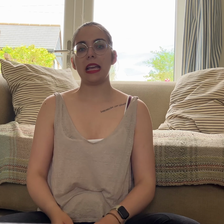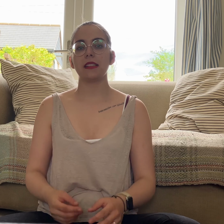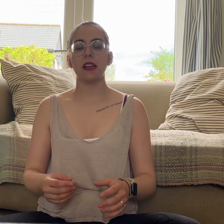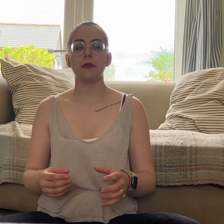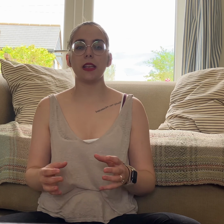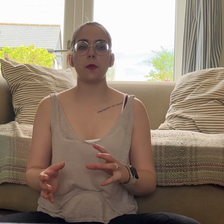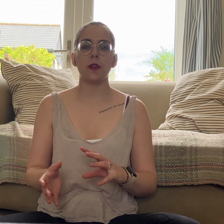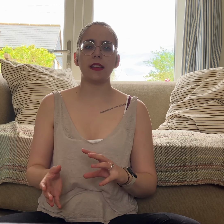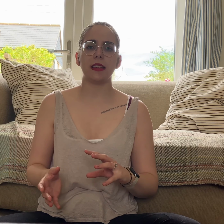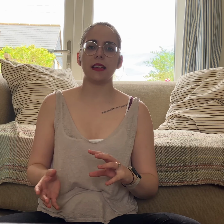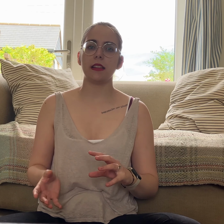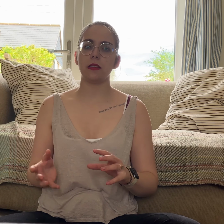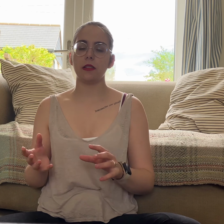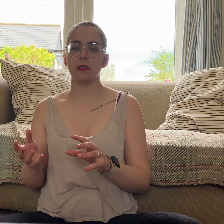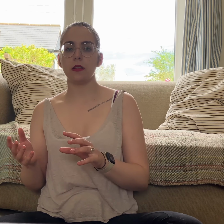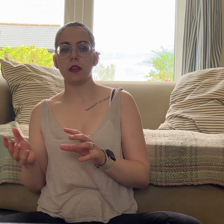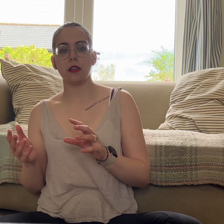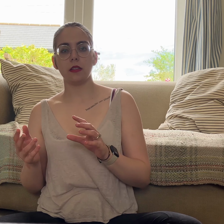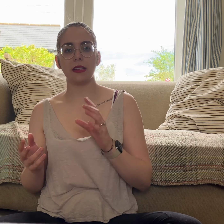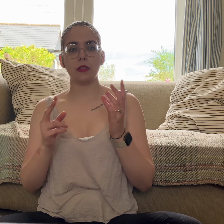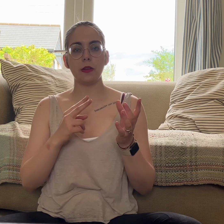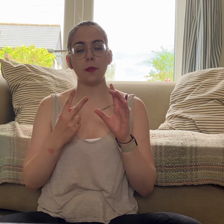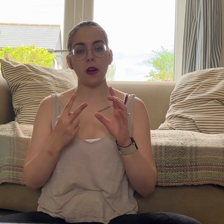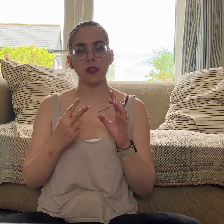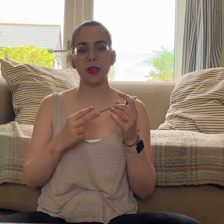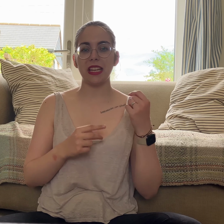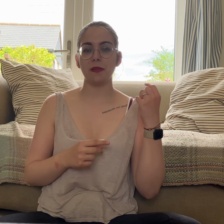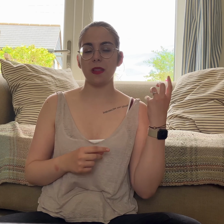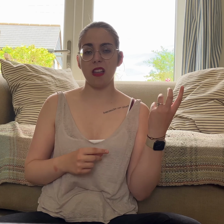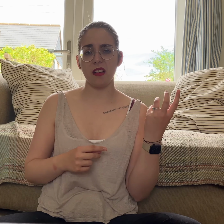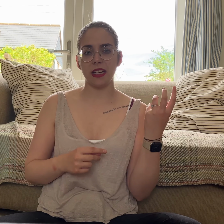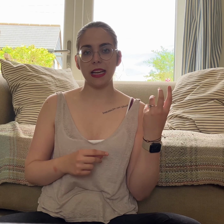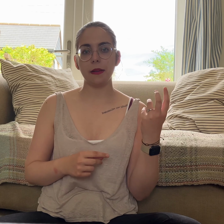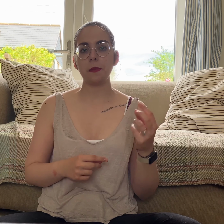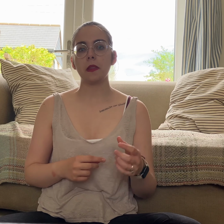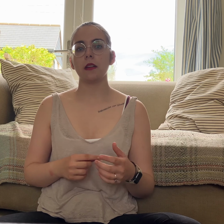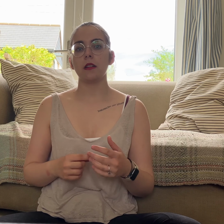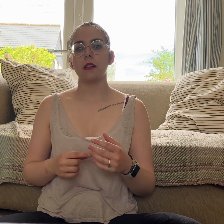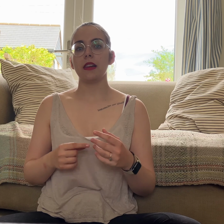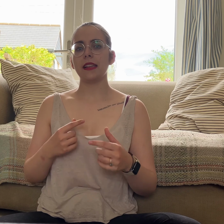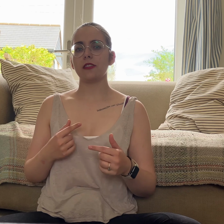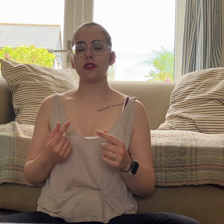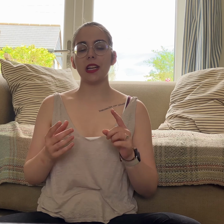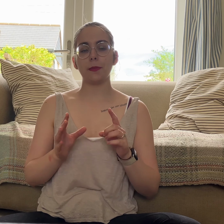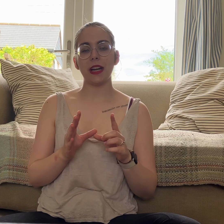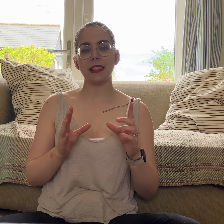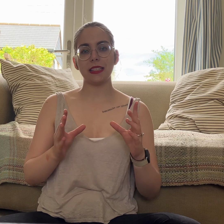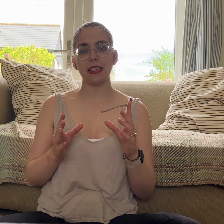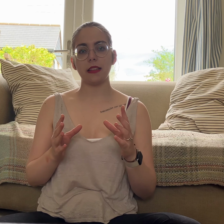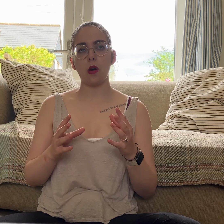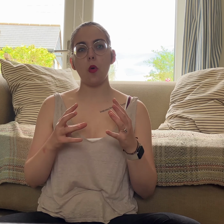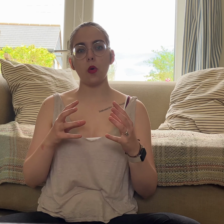Instead of separating it into the two parts we did when learning it, let's try practicing the whole